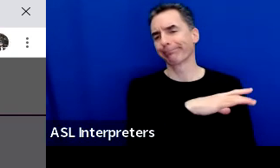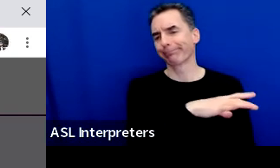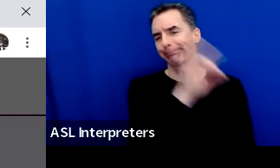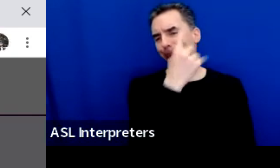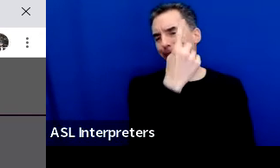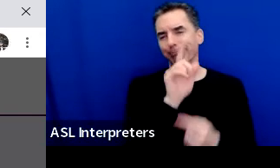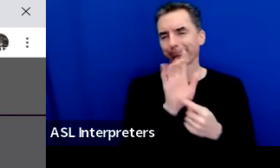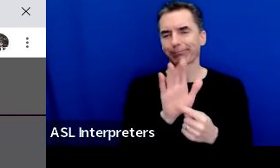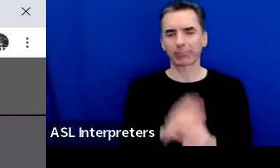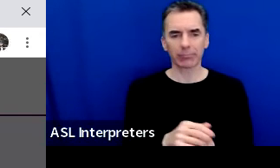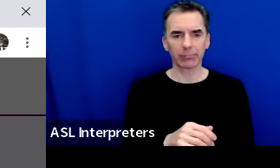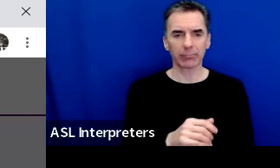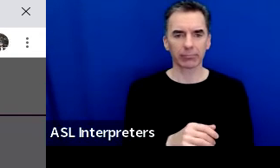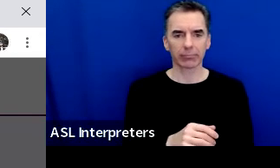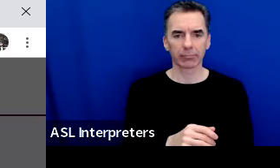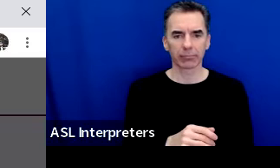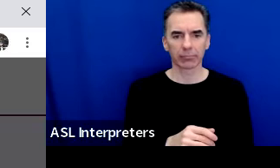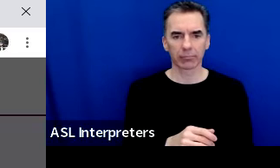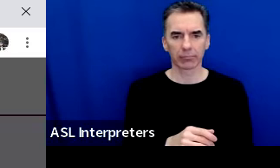That whole mathematics with that you want without calculus, right?